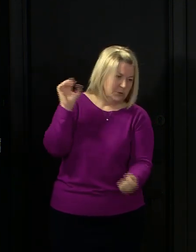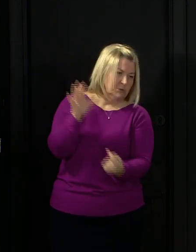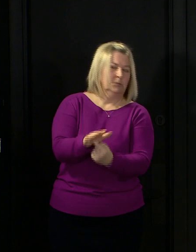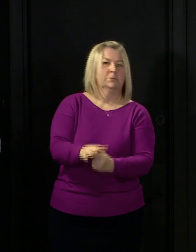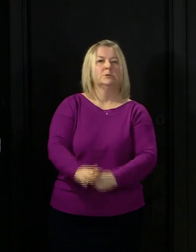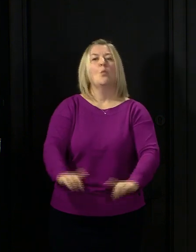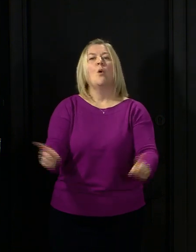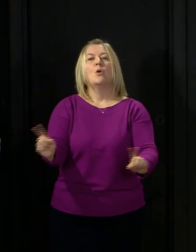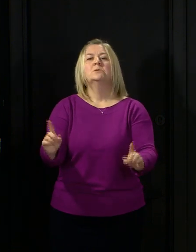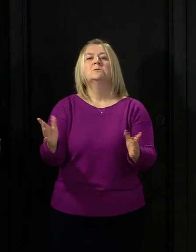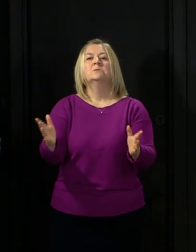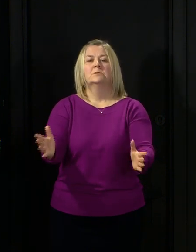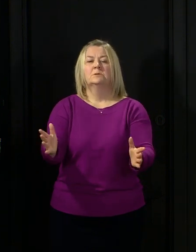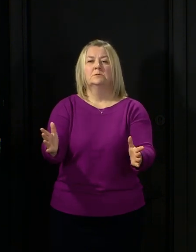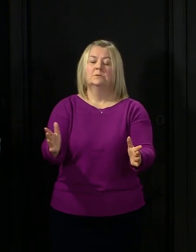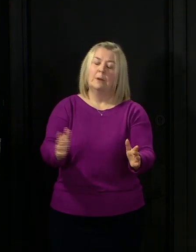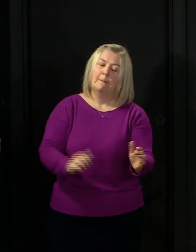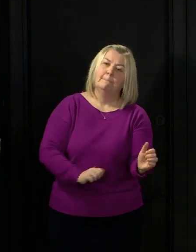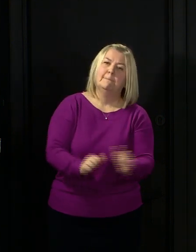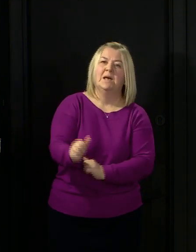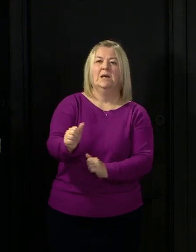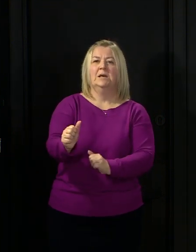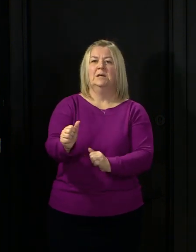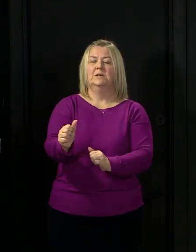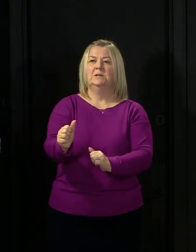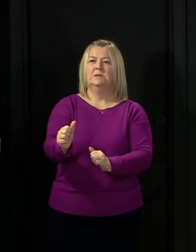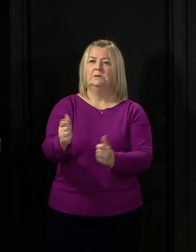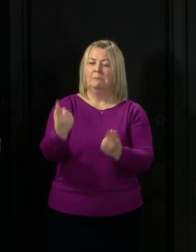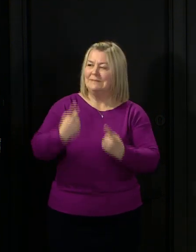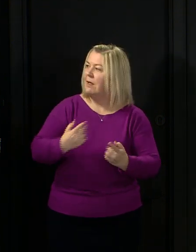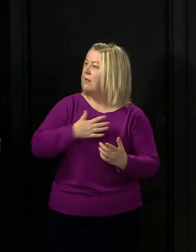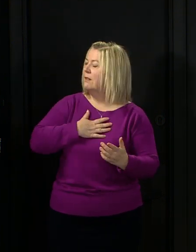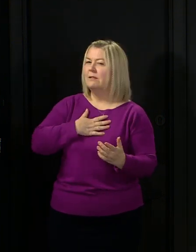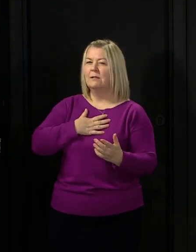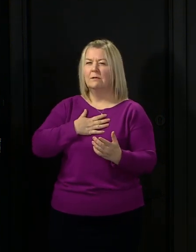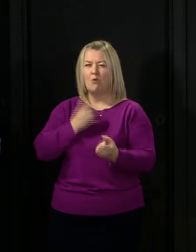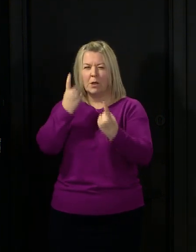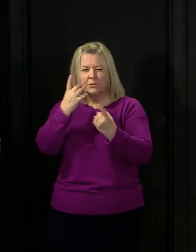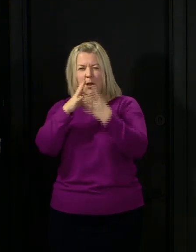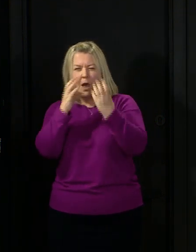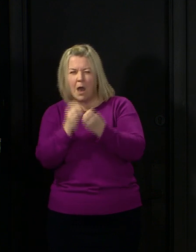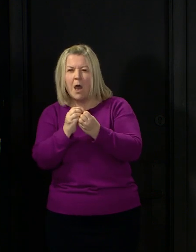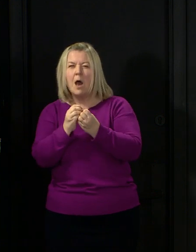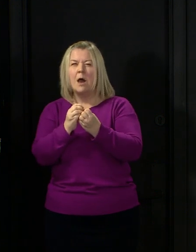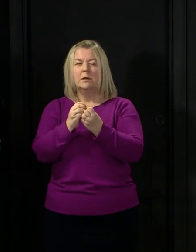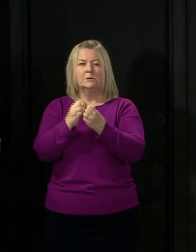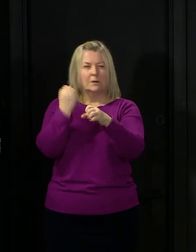what is best to equip me and the government and the country to get through this challenge